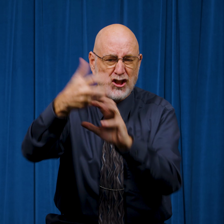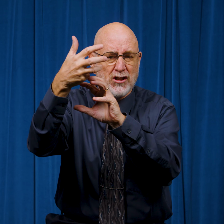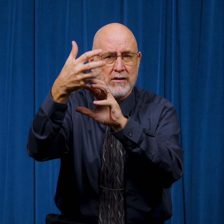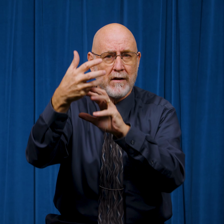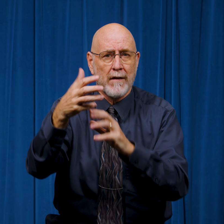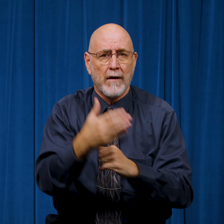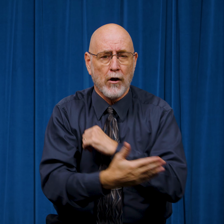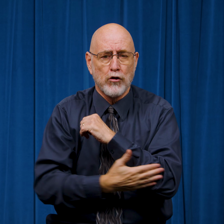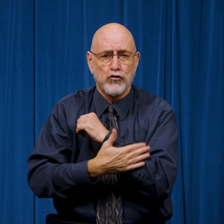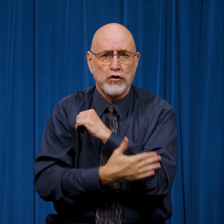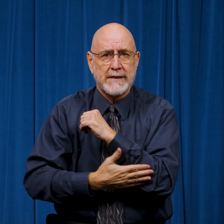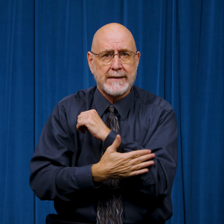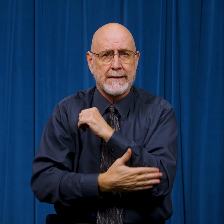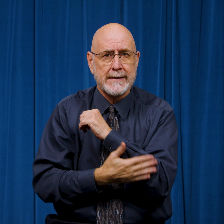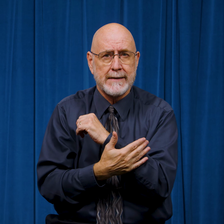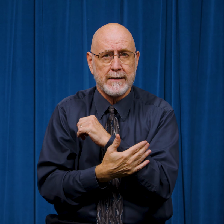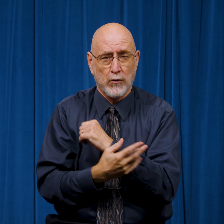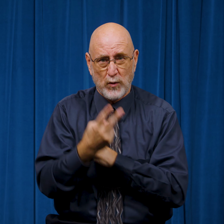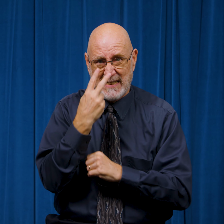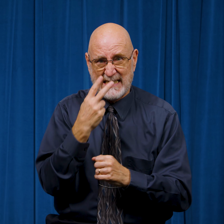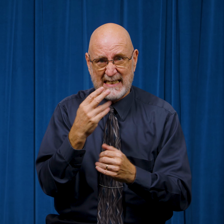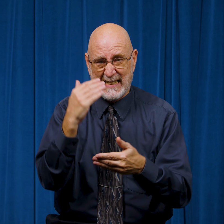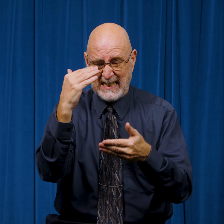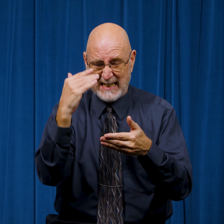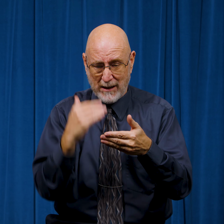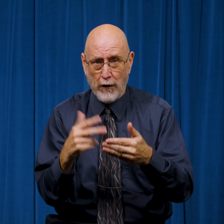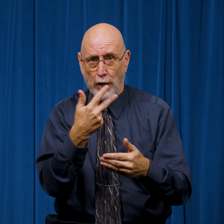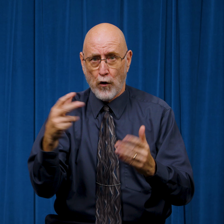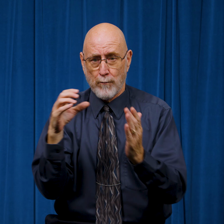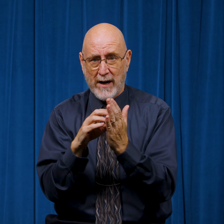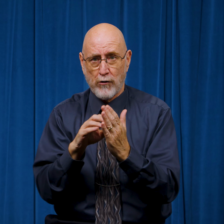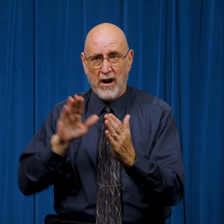As we pick up part way in the third paragraph of Lincoln's speech,